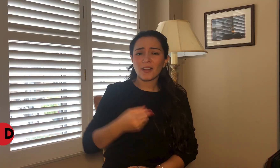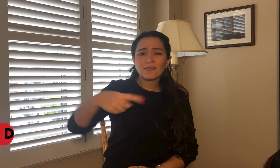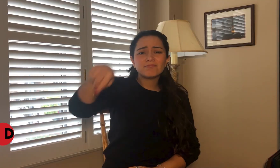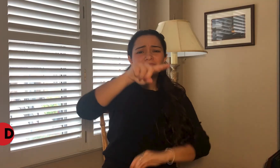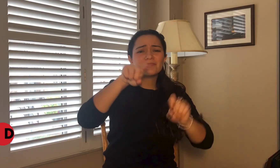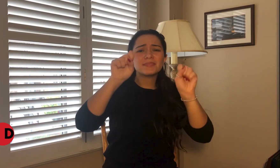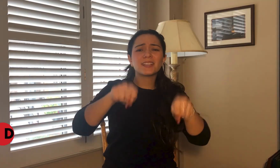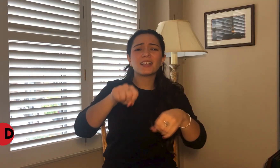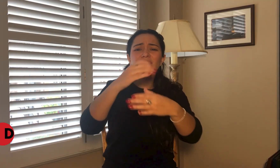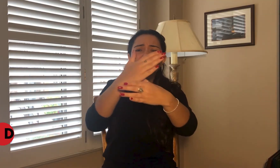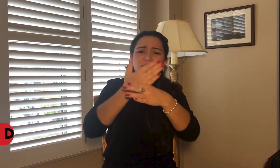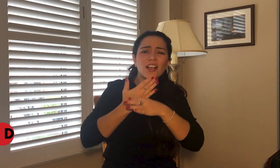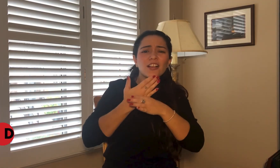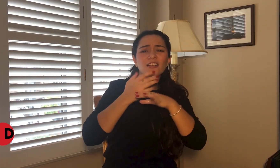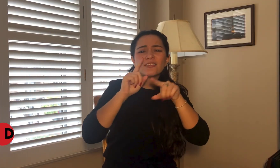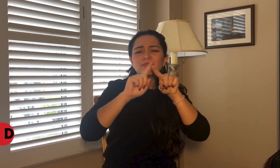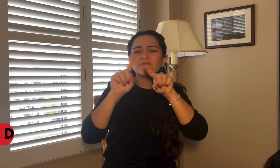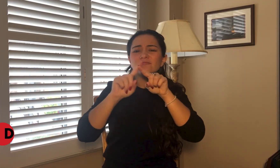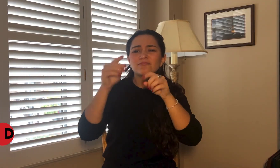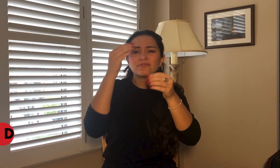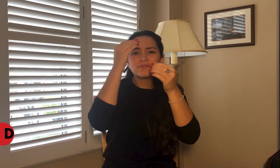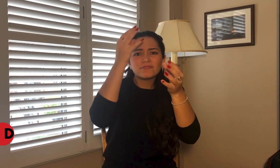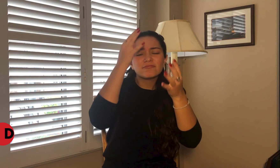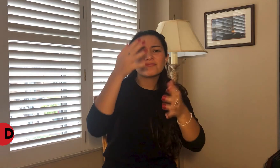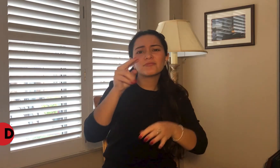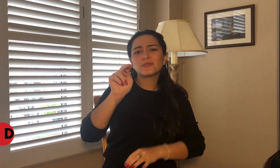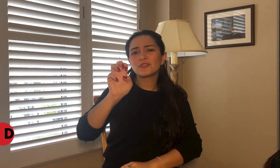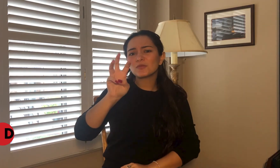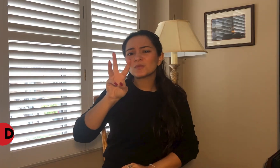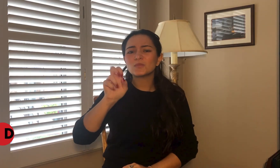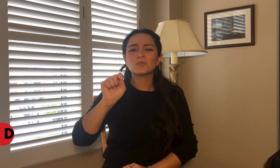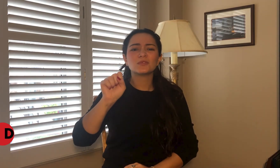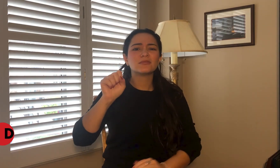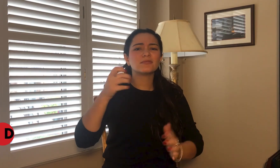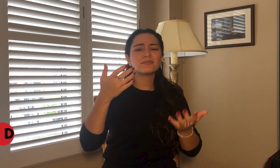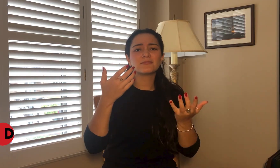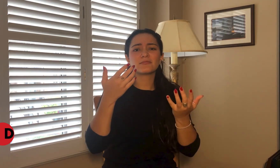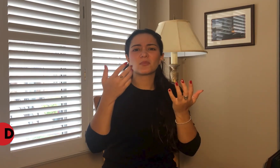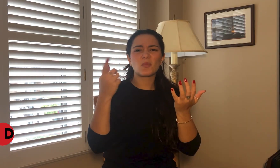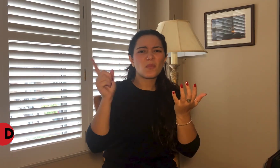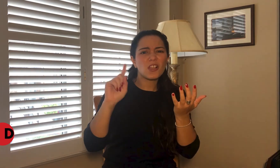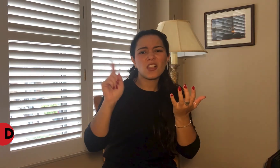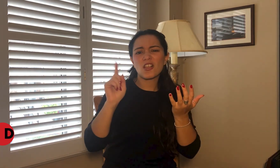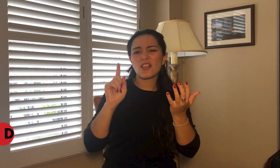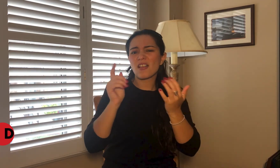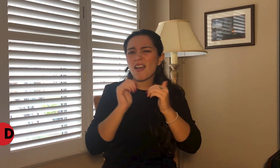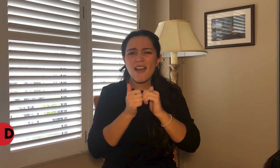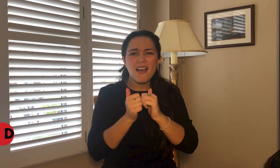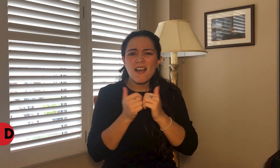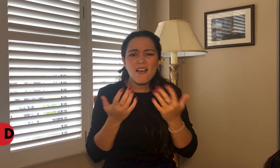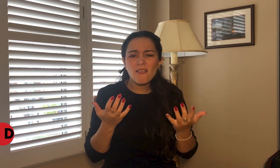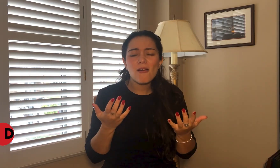[Stephanie]: You can also send us news! Where?